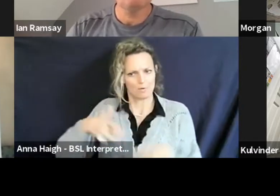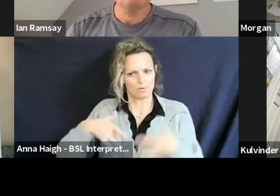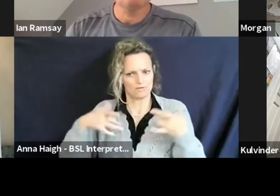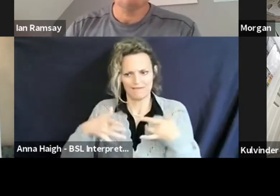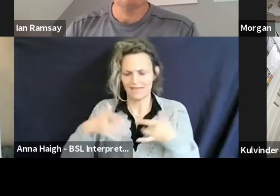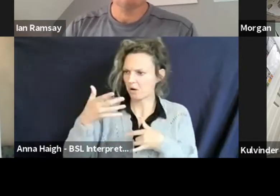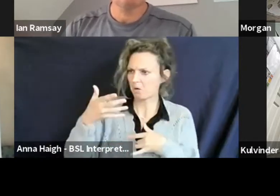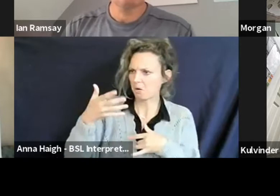importance of the type of language that we use and make sure it's inclusive and people don't feel that something